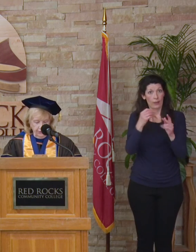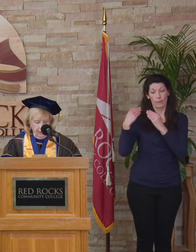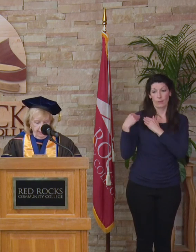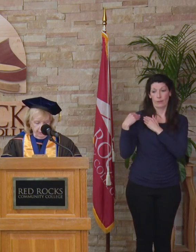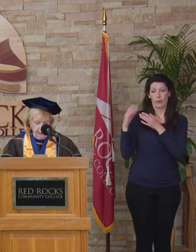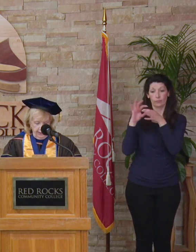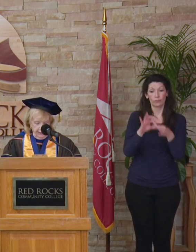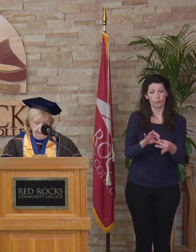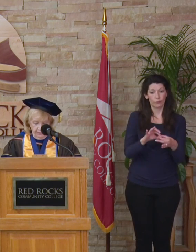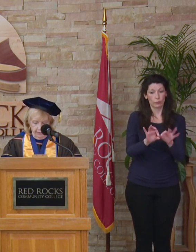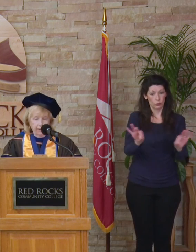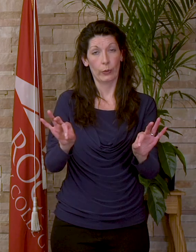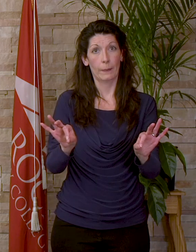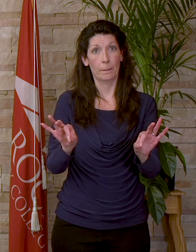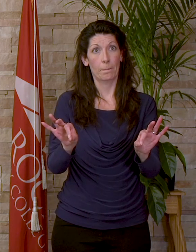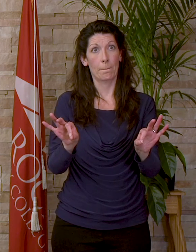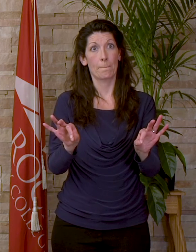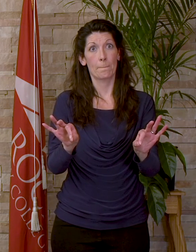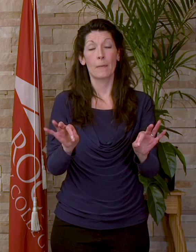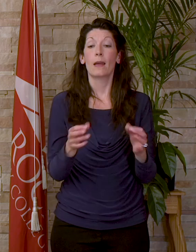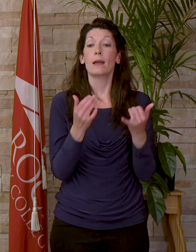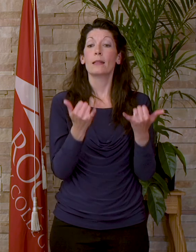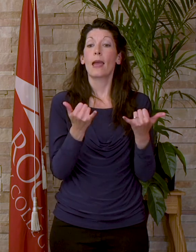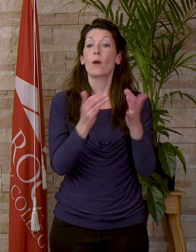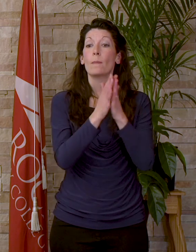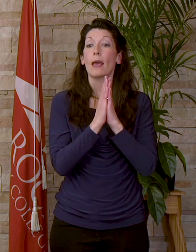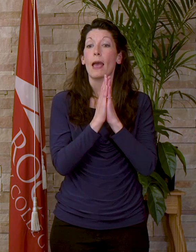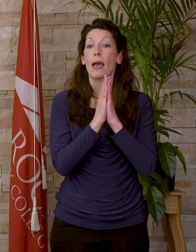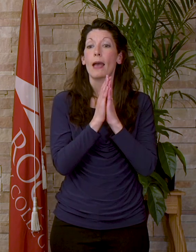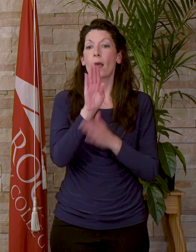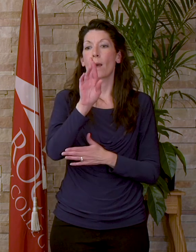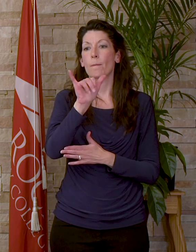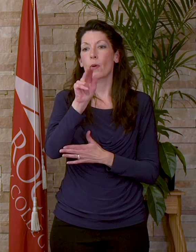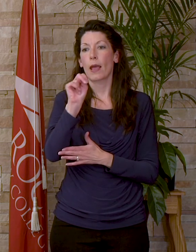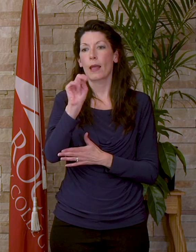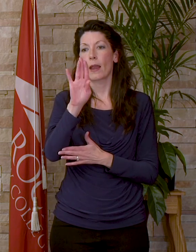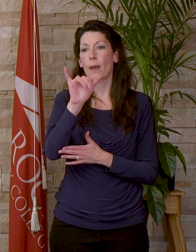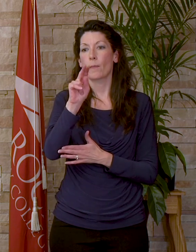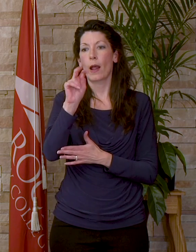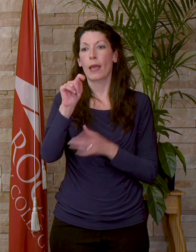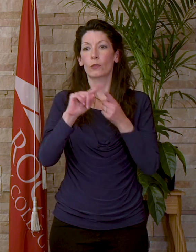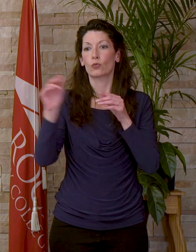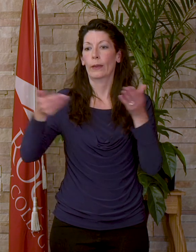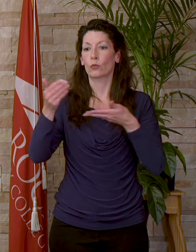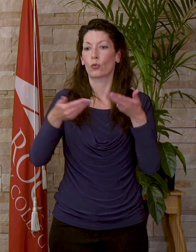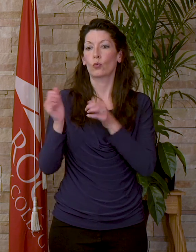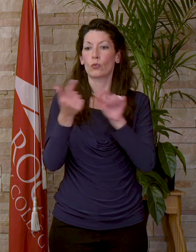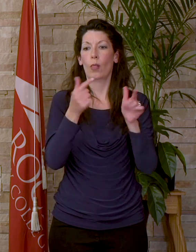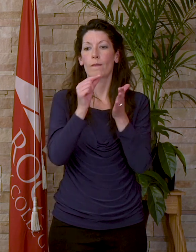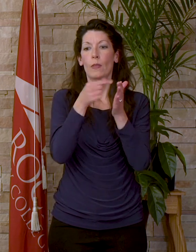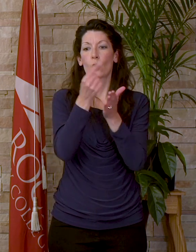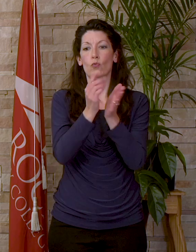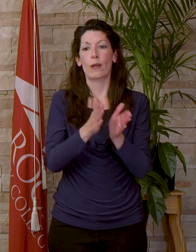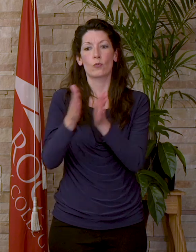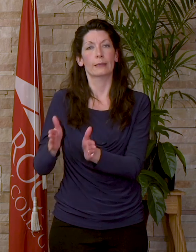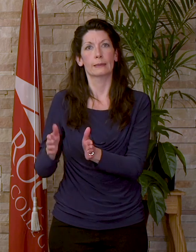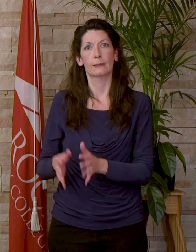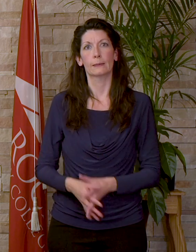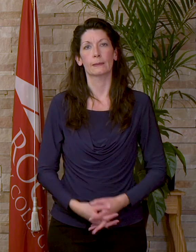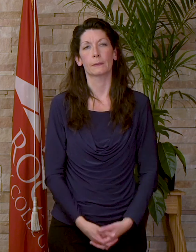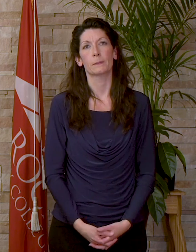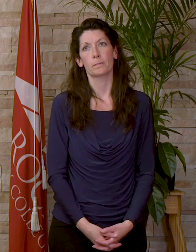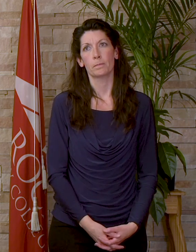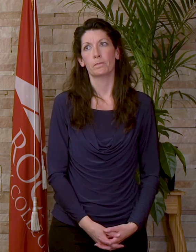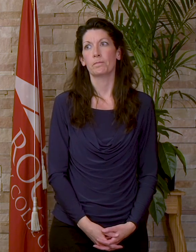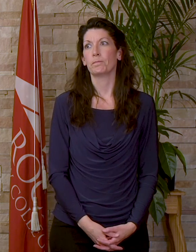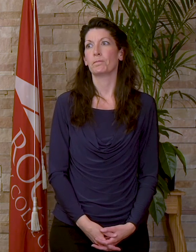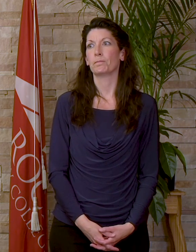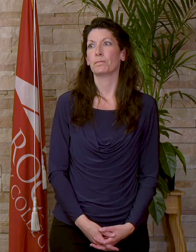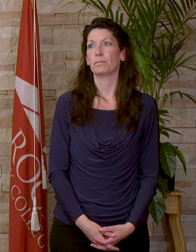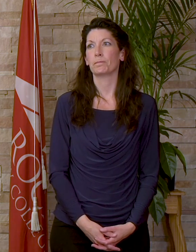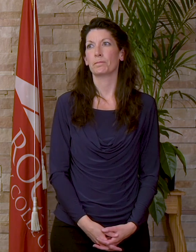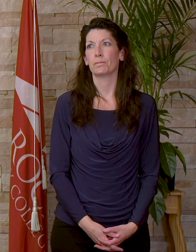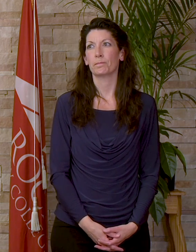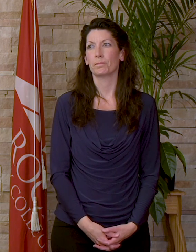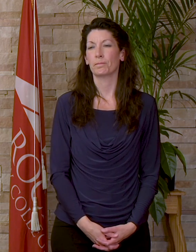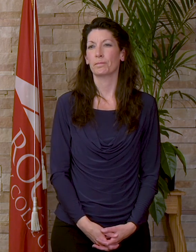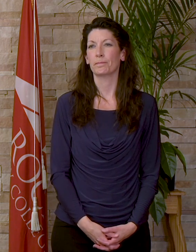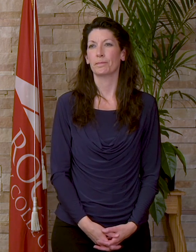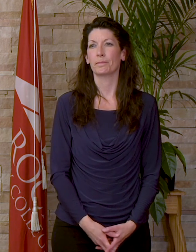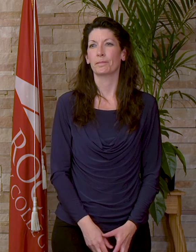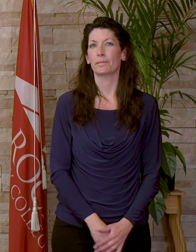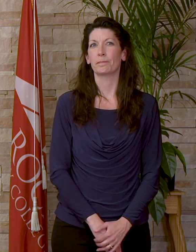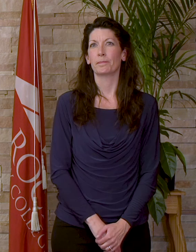to appertaining. Now I'm going to ask Mr. Bryan Bryant to introduce our graduates.